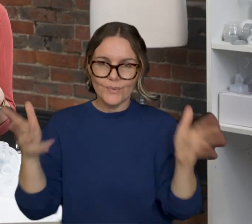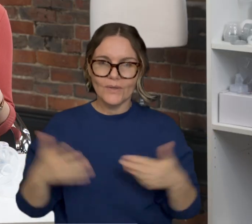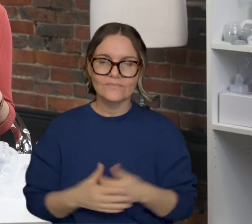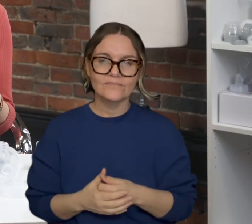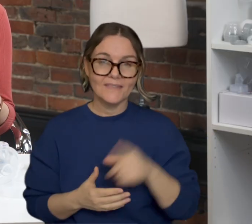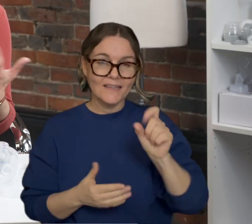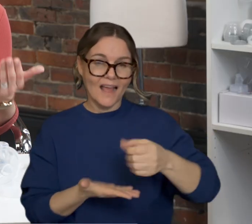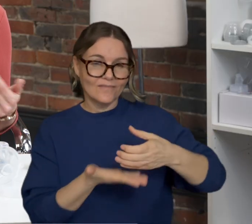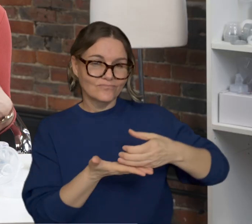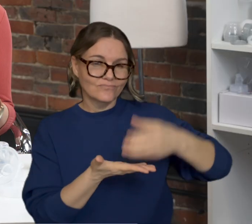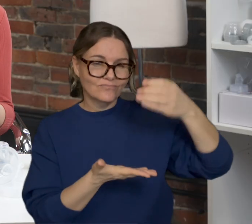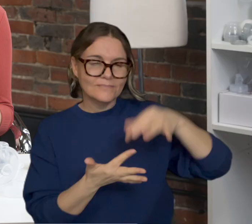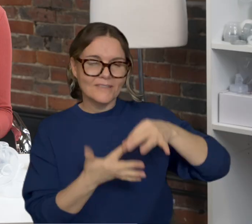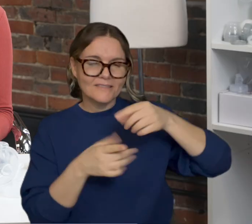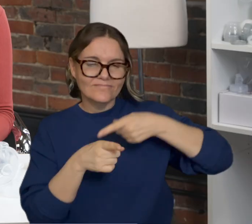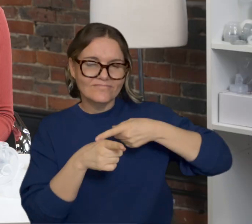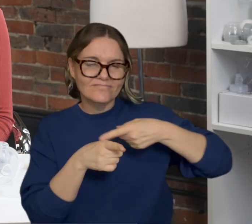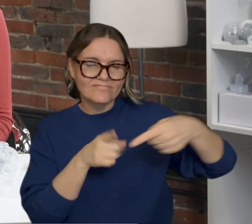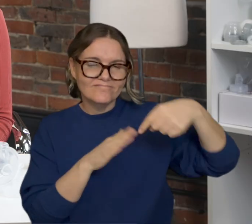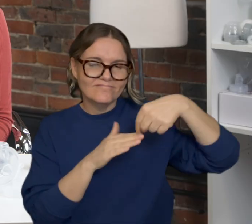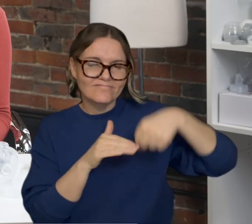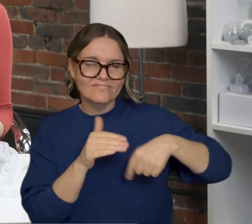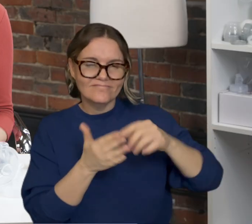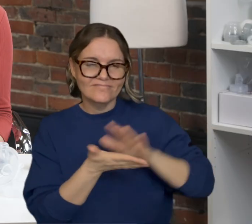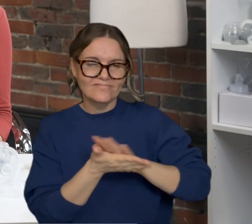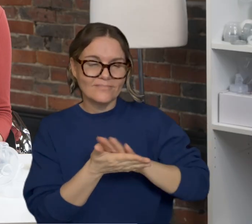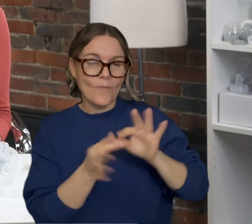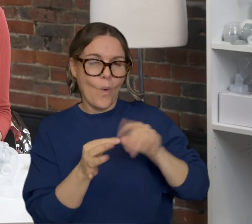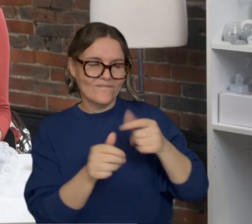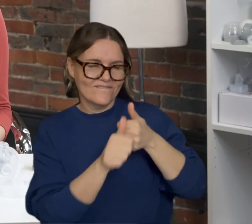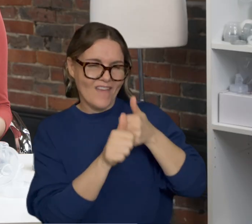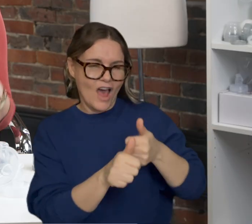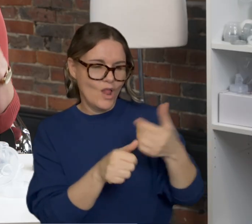they going to take them out and they'll air dry really quickly the other option is a standalone